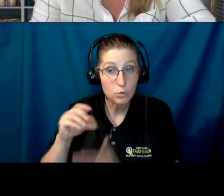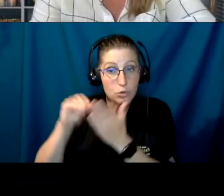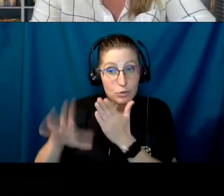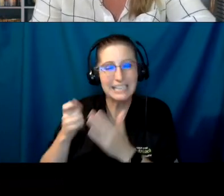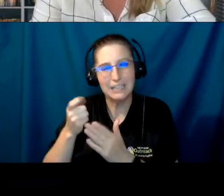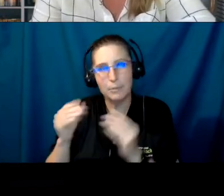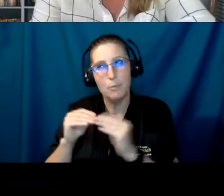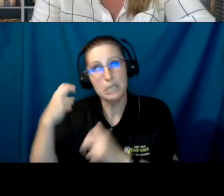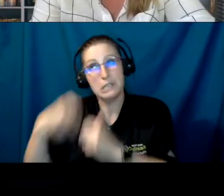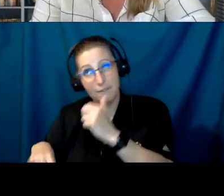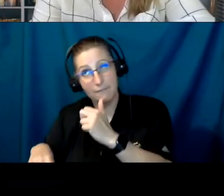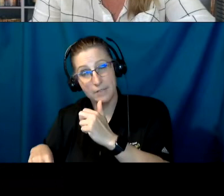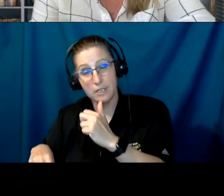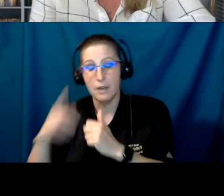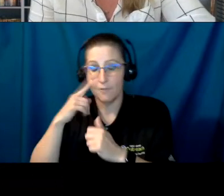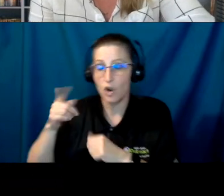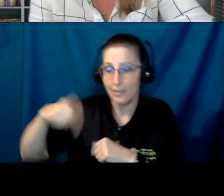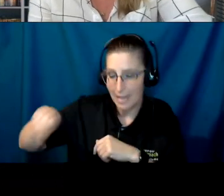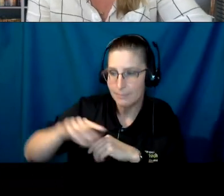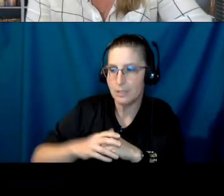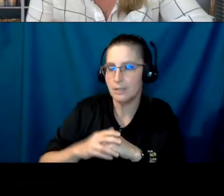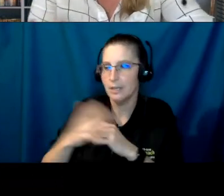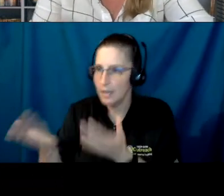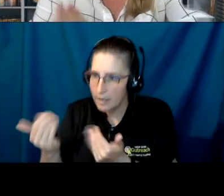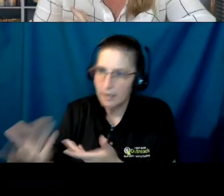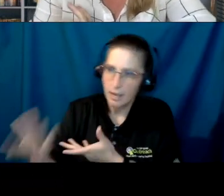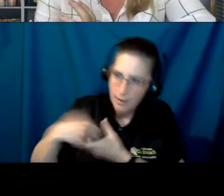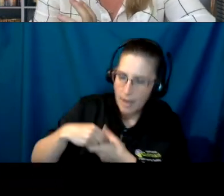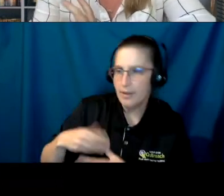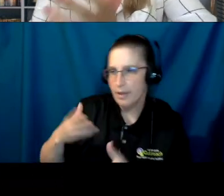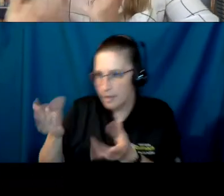harder sometimes to get them involved, get them talking, trying to, or trying to get